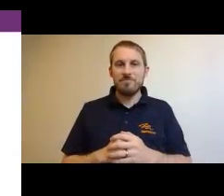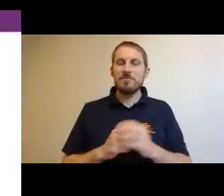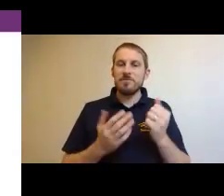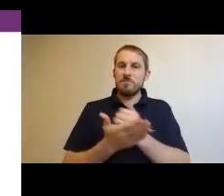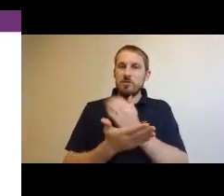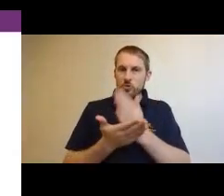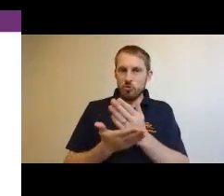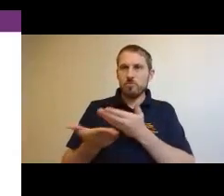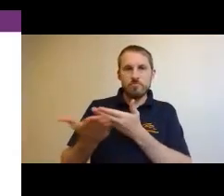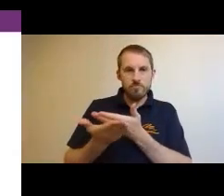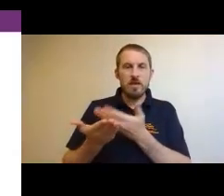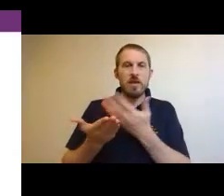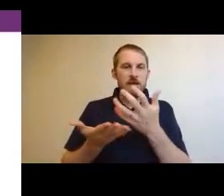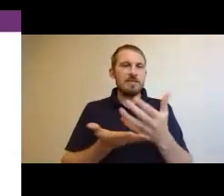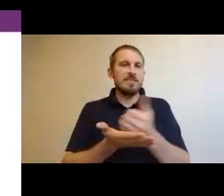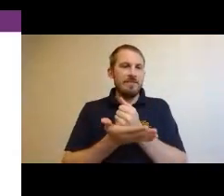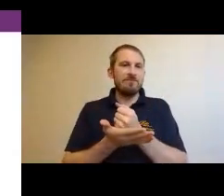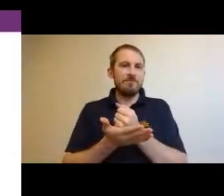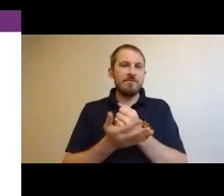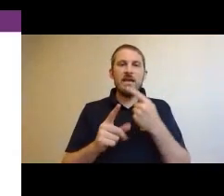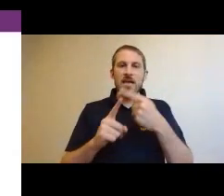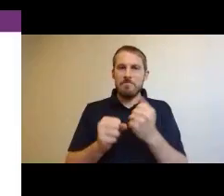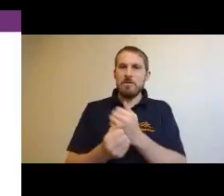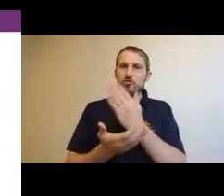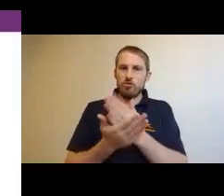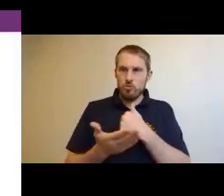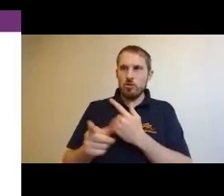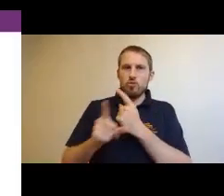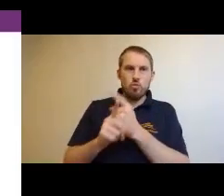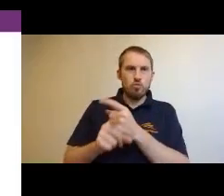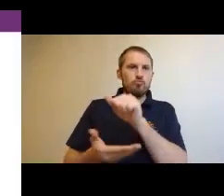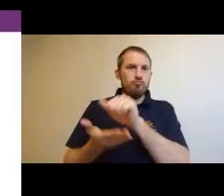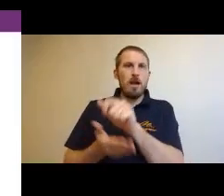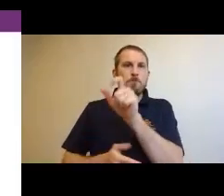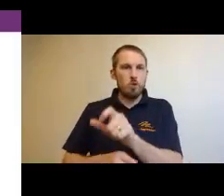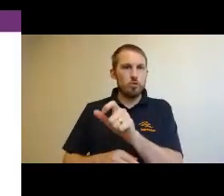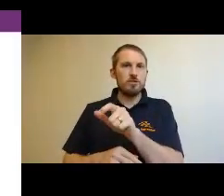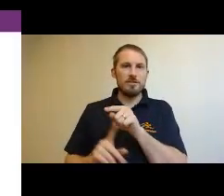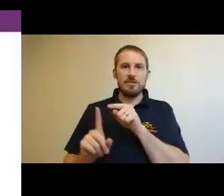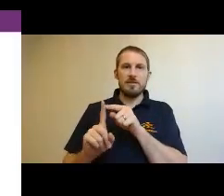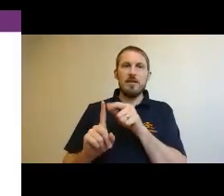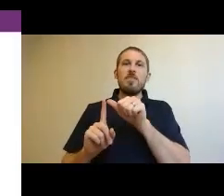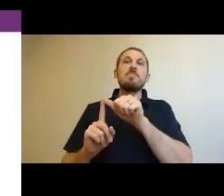safely, and that we're talking with the right person before we move on to supporting them with community connections.